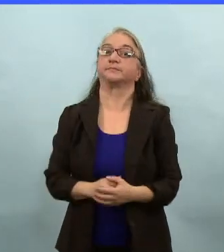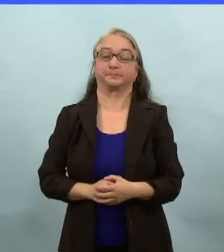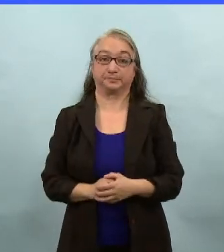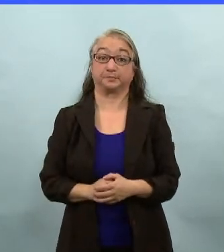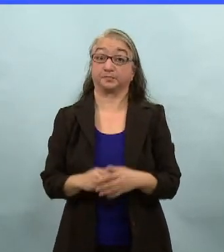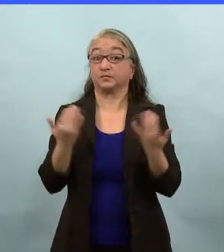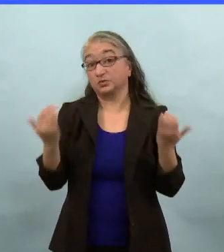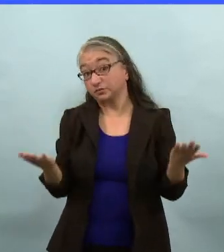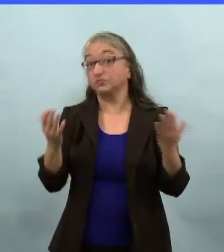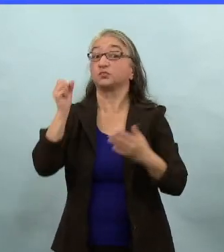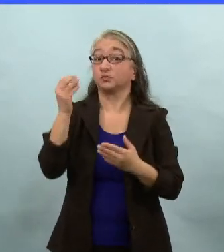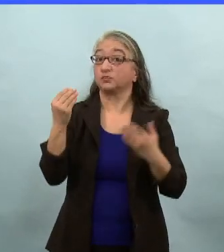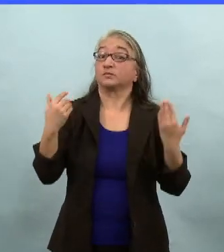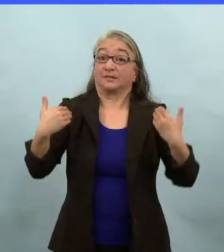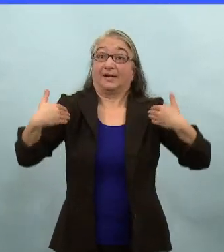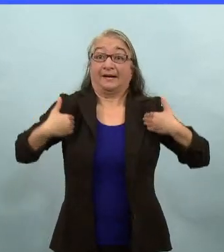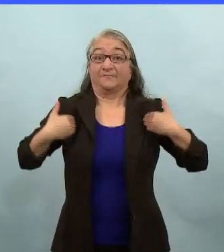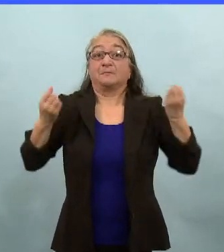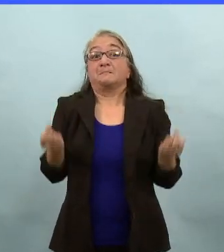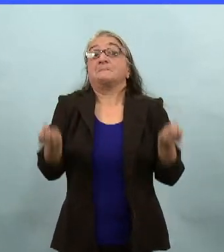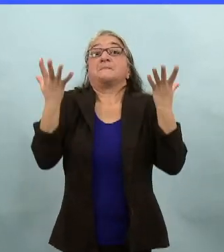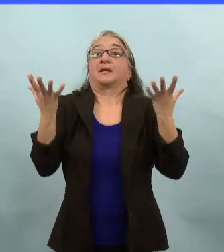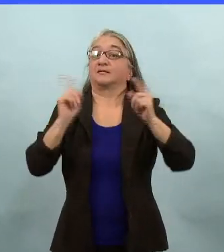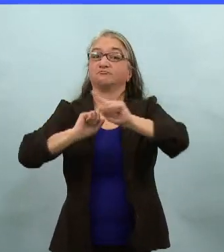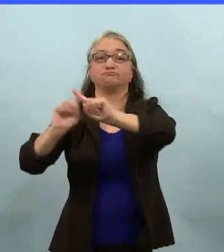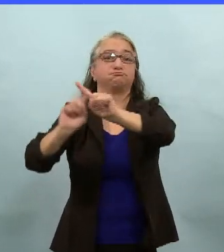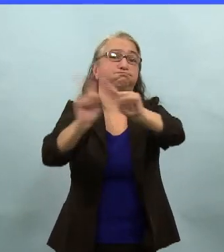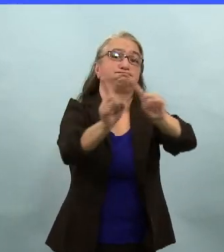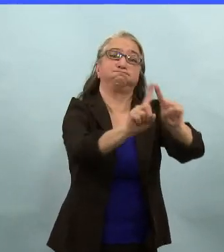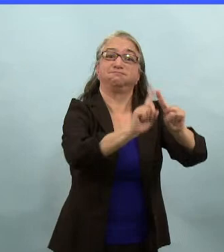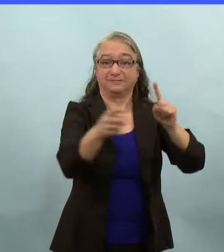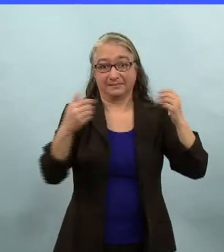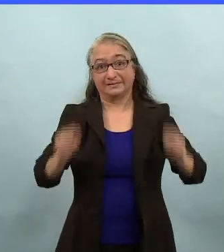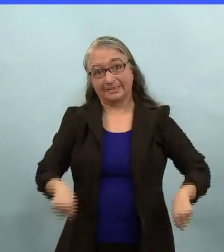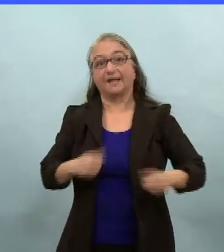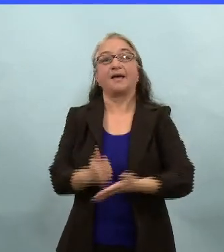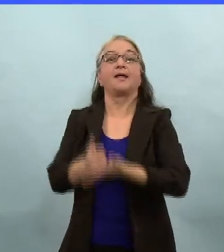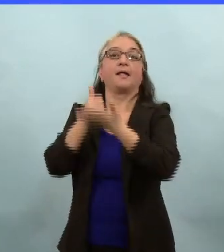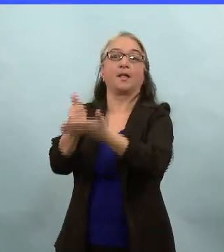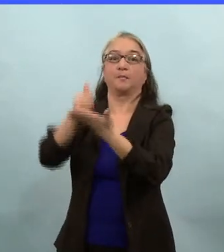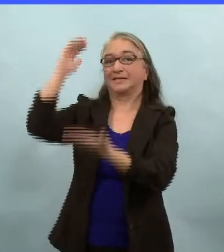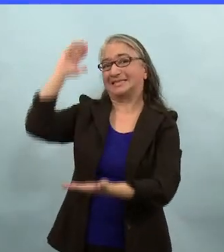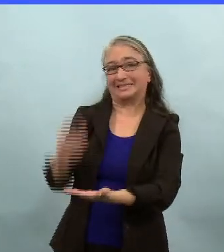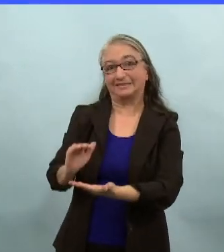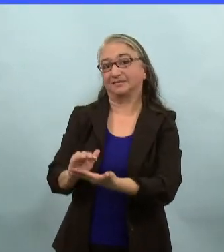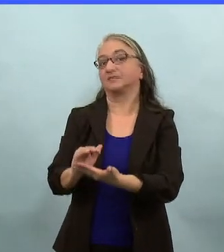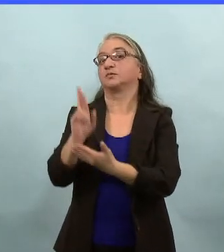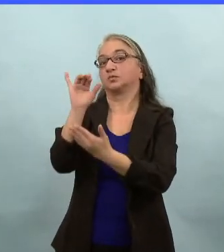can use to help mitigate that risk so so public health had to shift because the virus changed